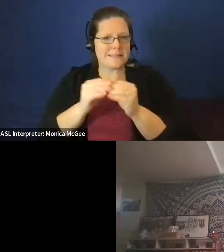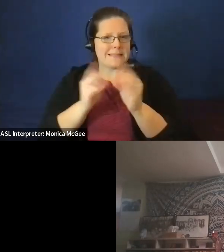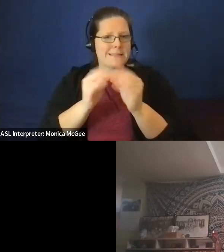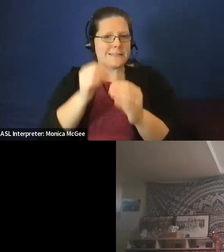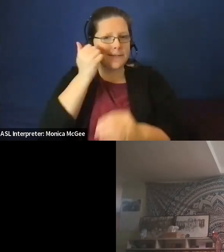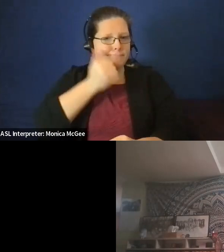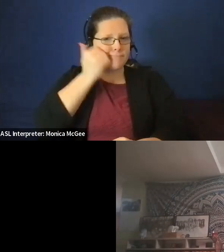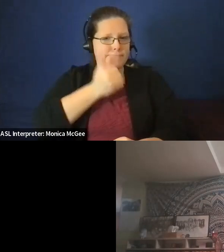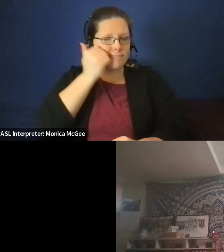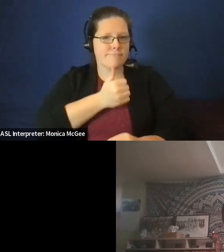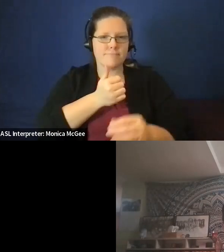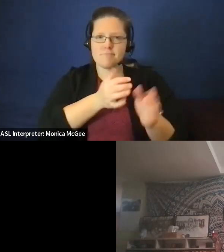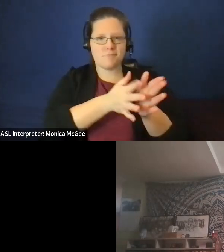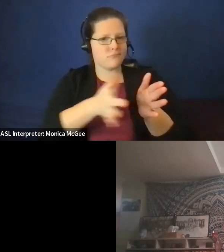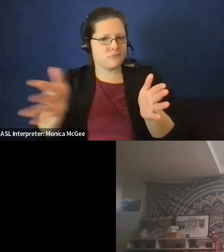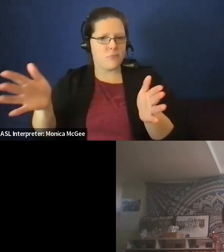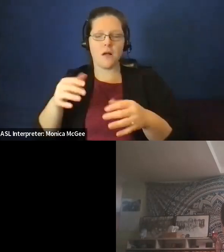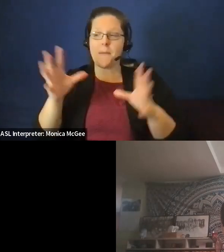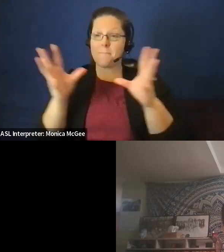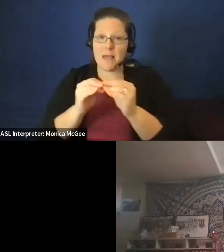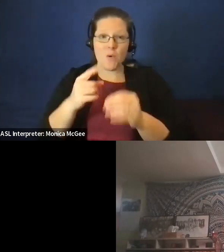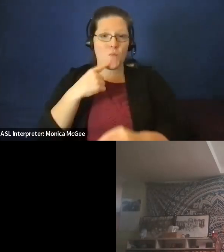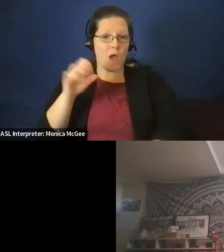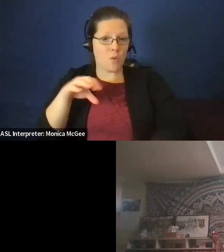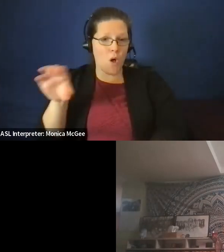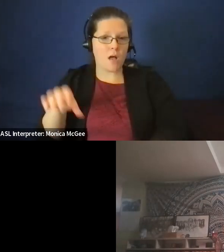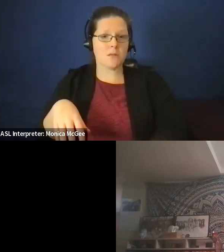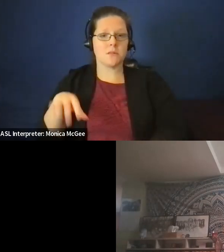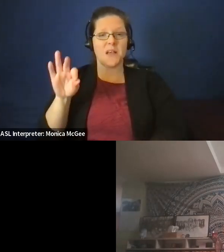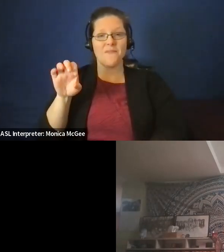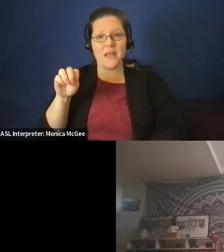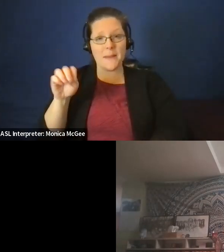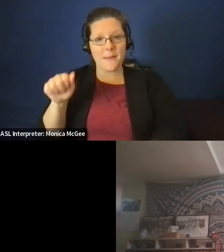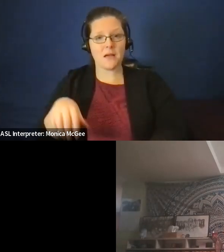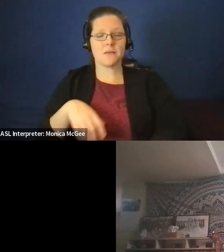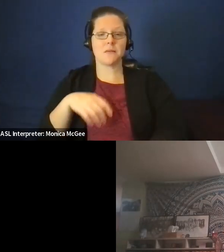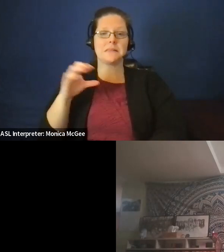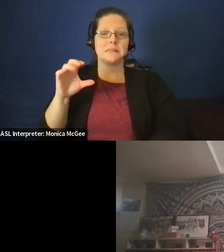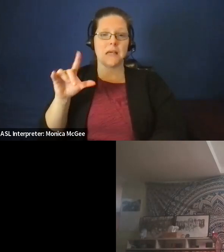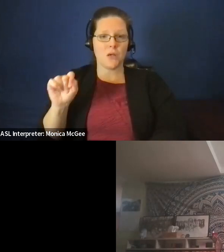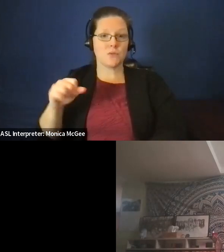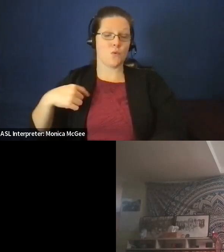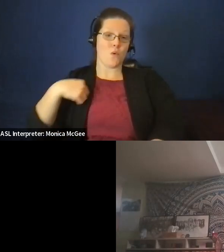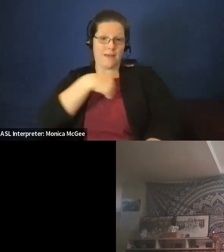are sharing ahead of Ian, you had already started daily meetings